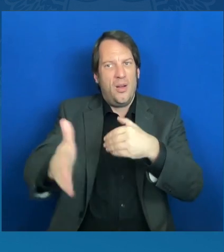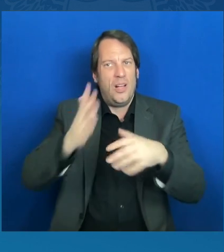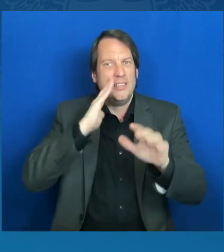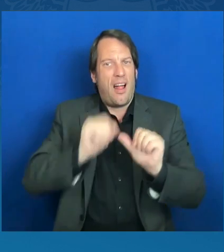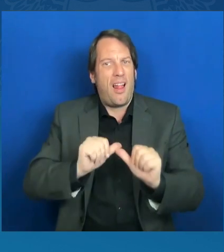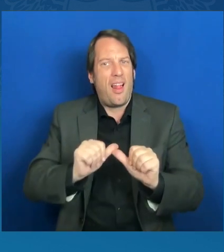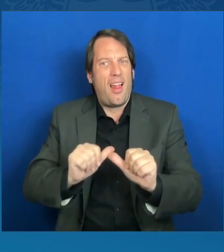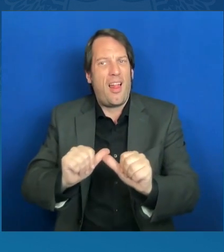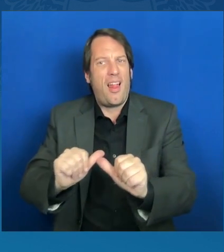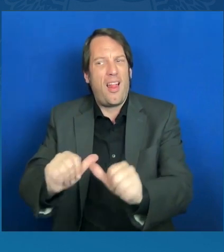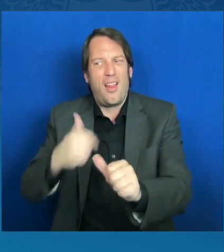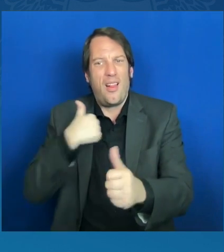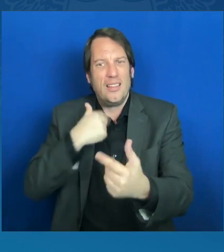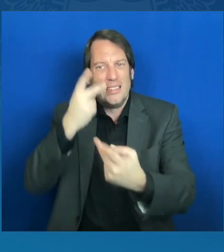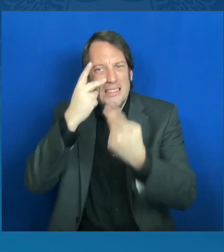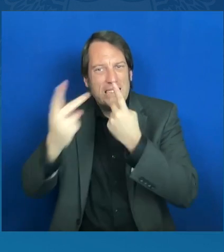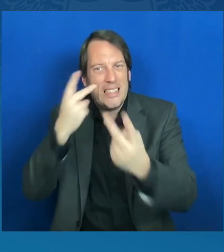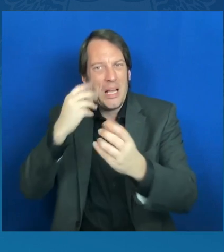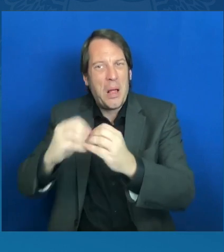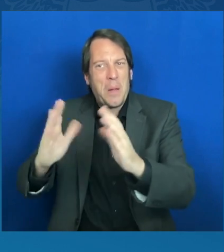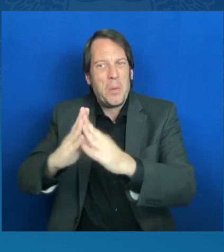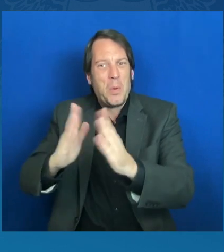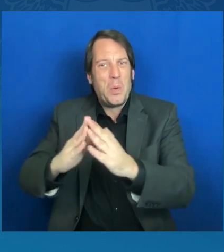is an extraordinary level of trauma,